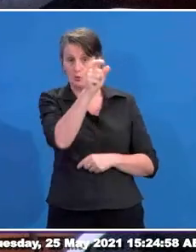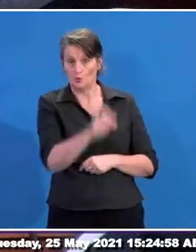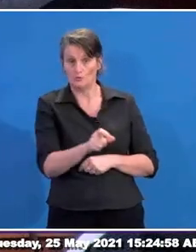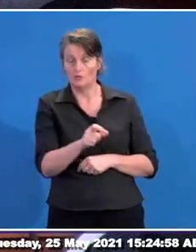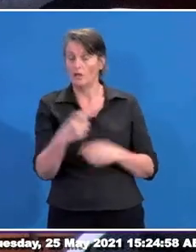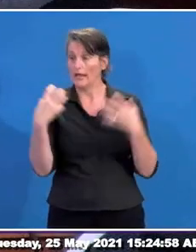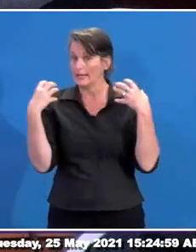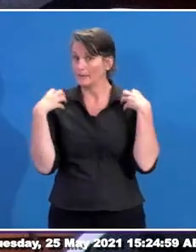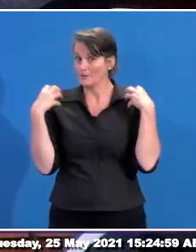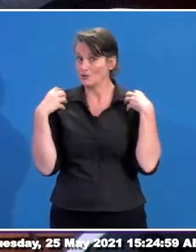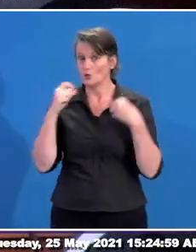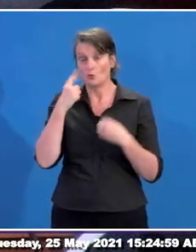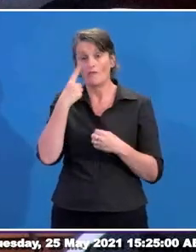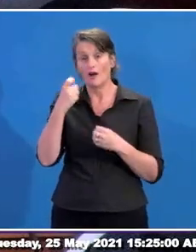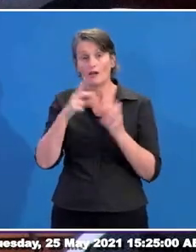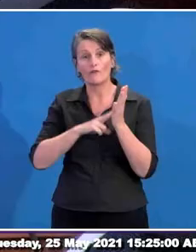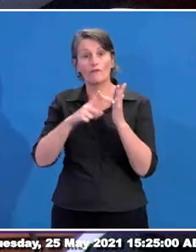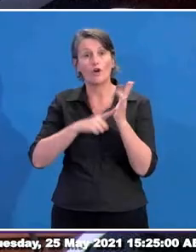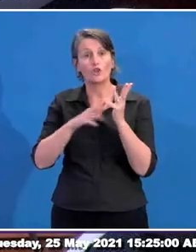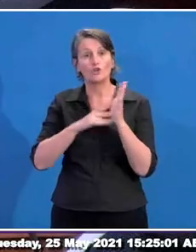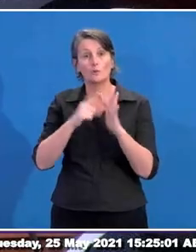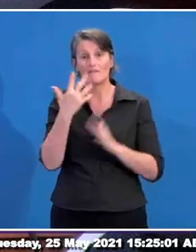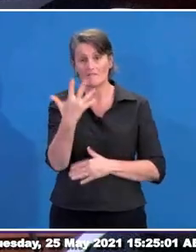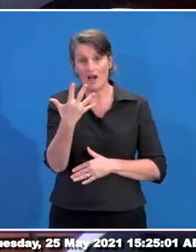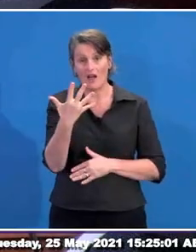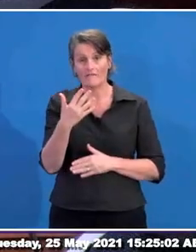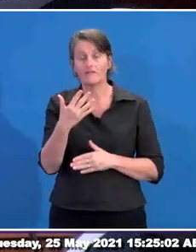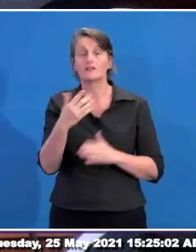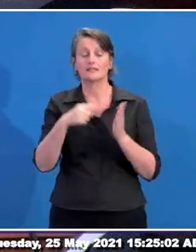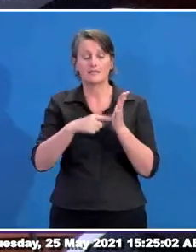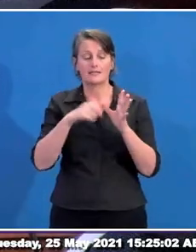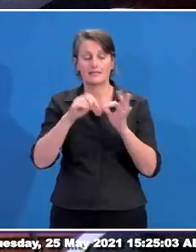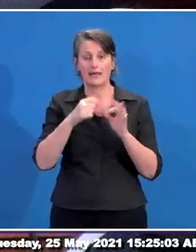volume, volume five at tab 137.